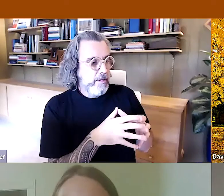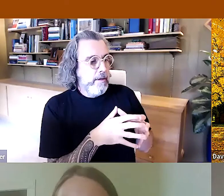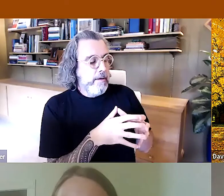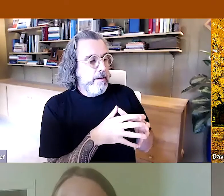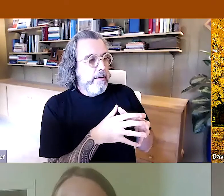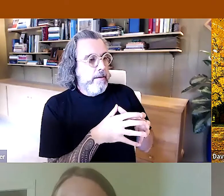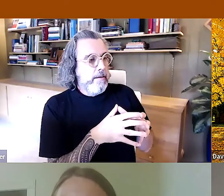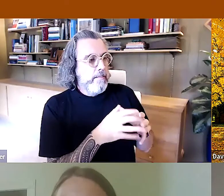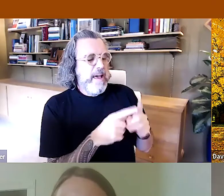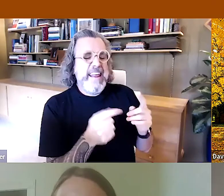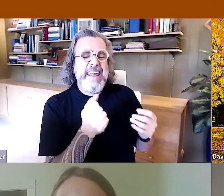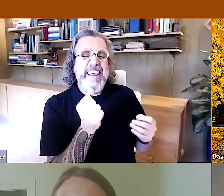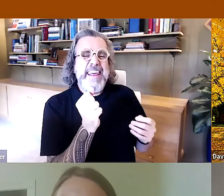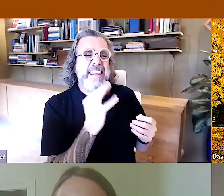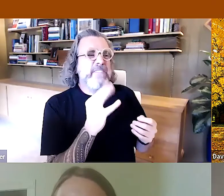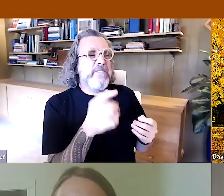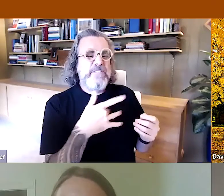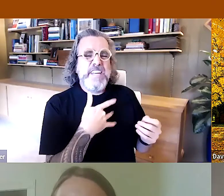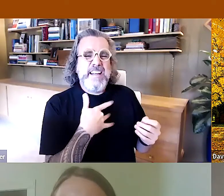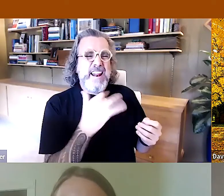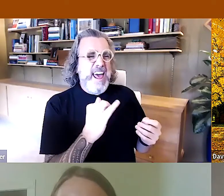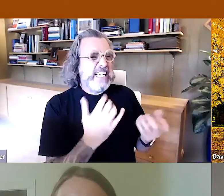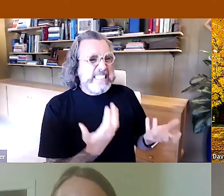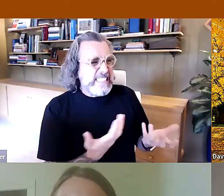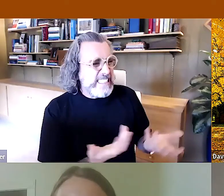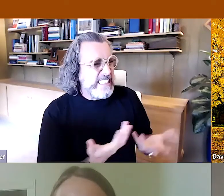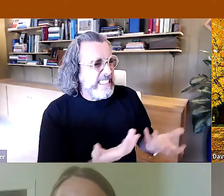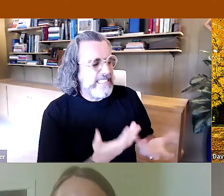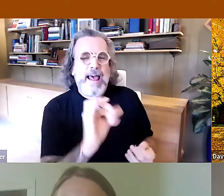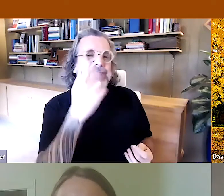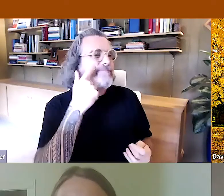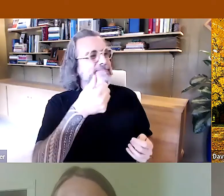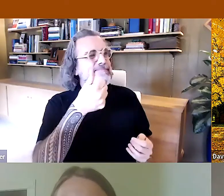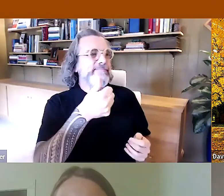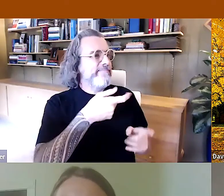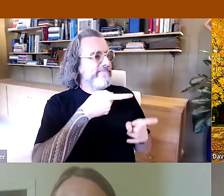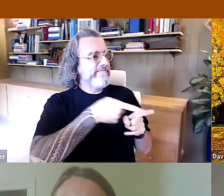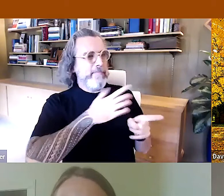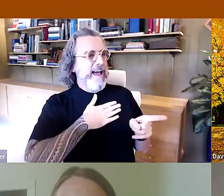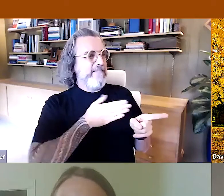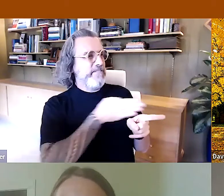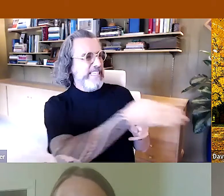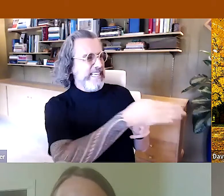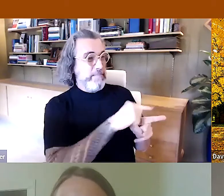resources including manpower--person-power.